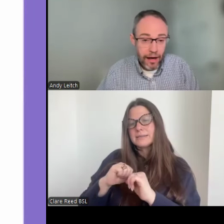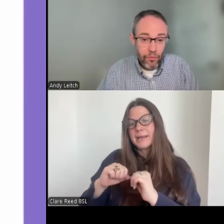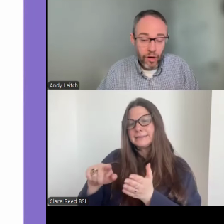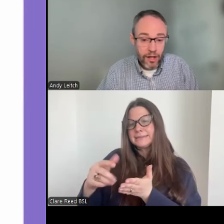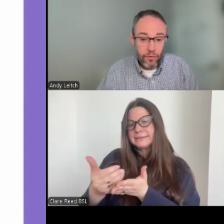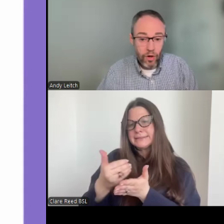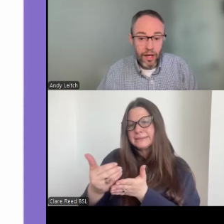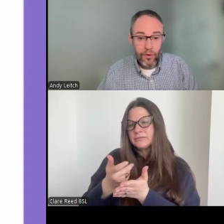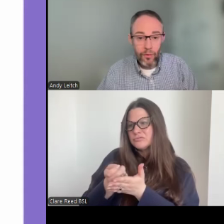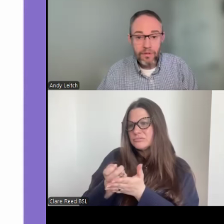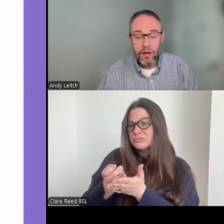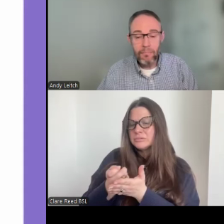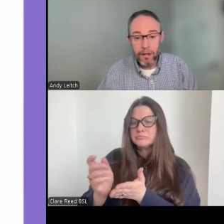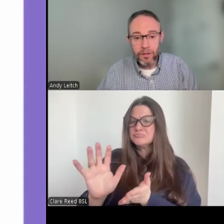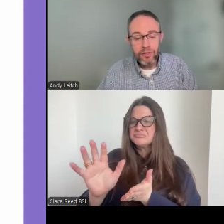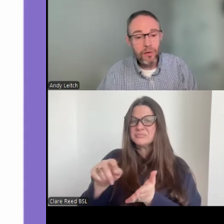that really working with website builders.